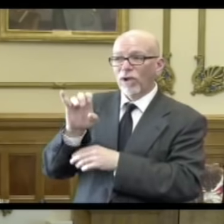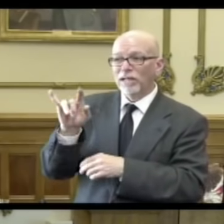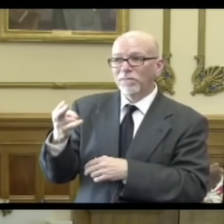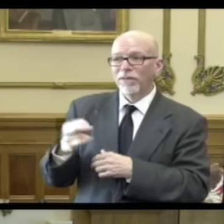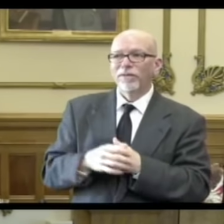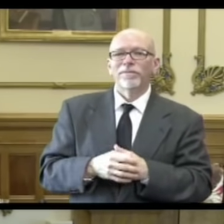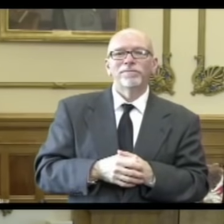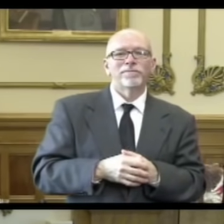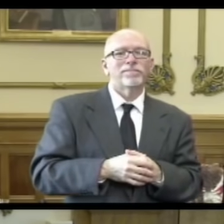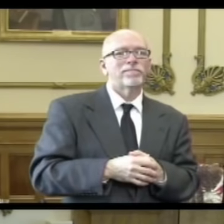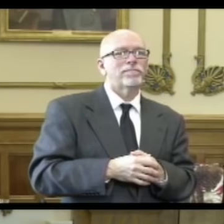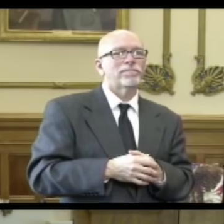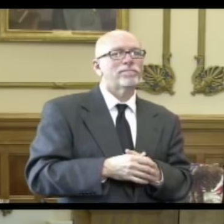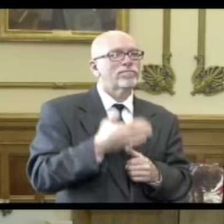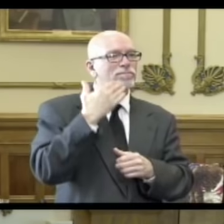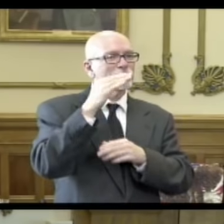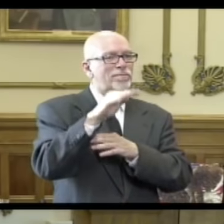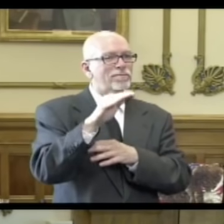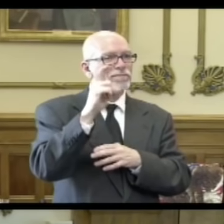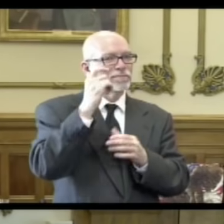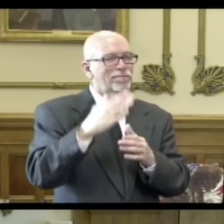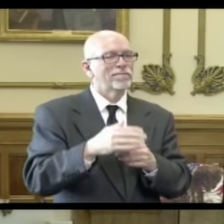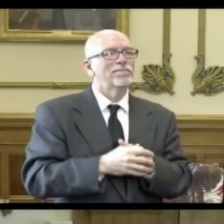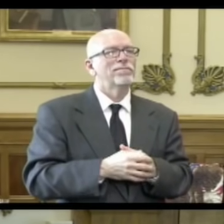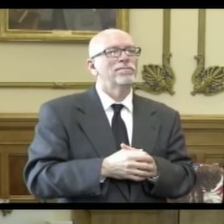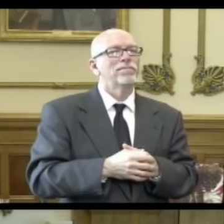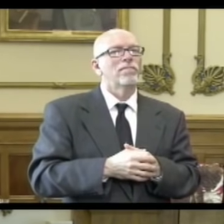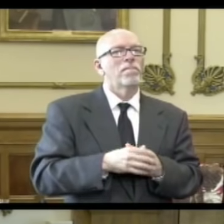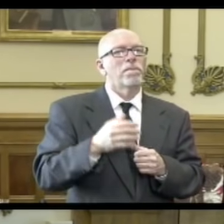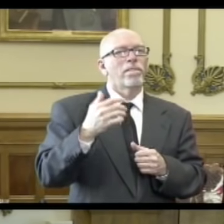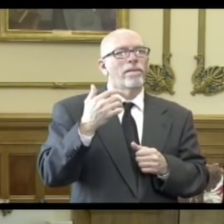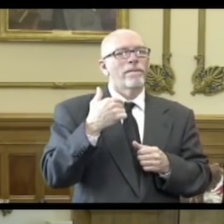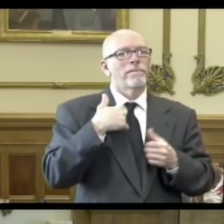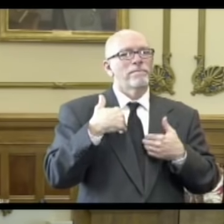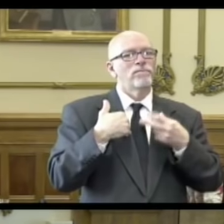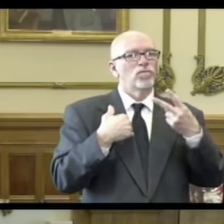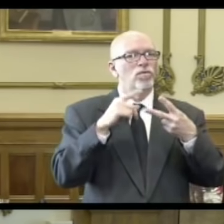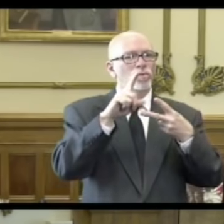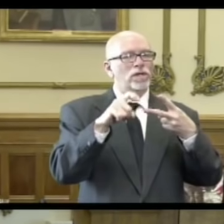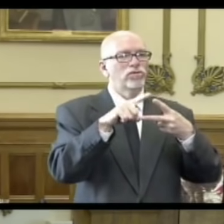YOU. ELIZABETH PBS MISHIMA. GOOD AFTERNOON